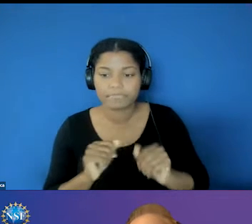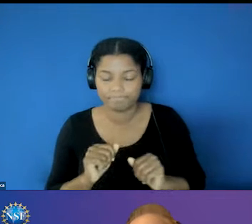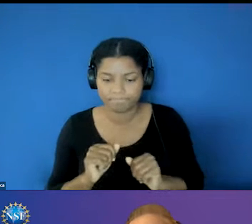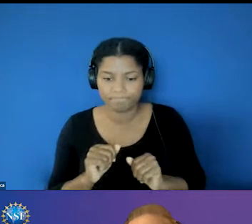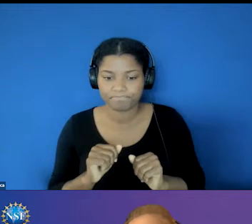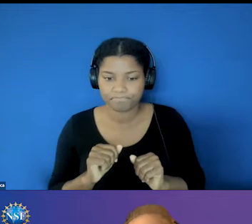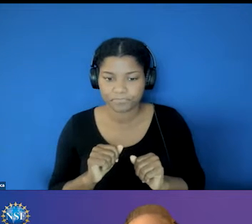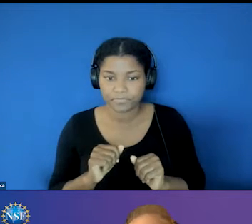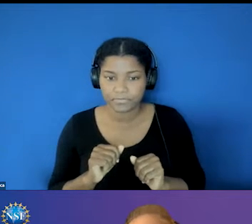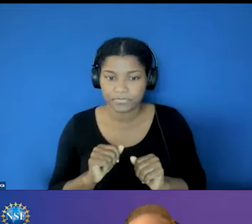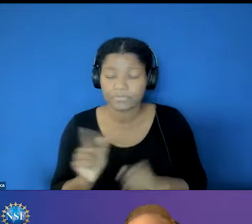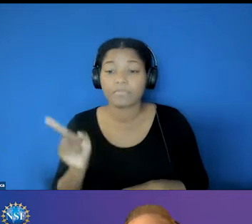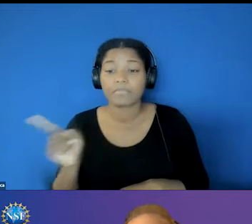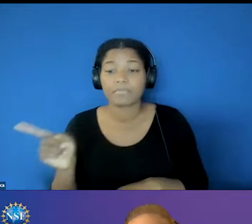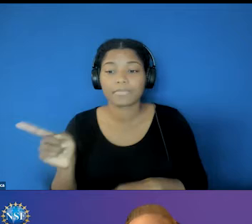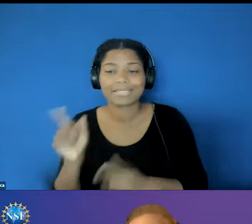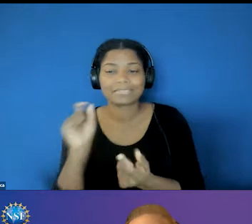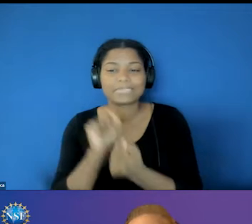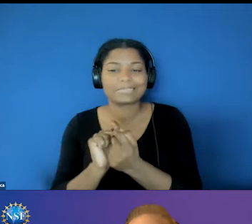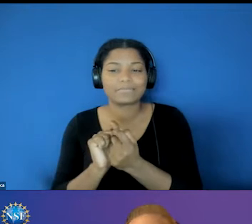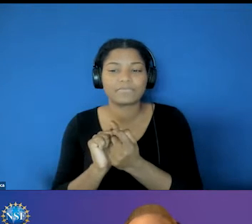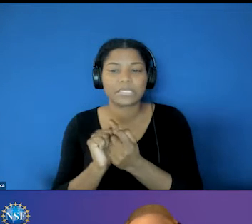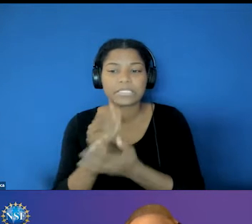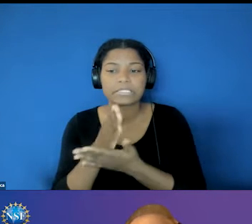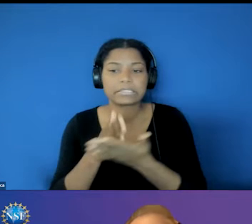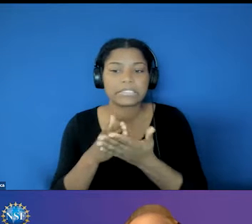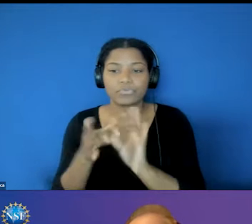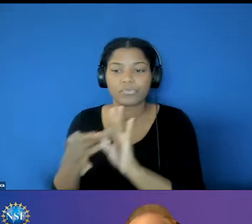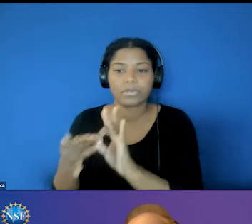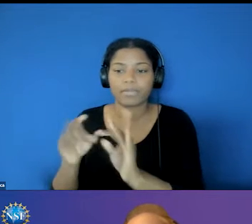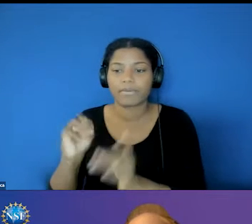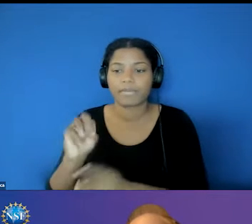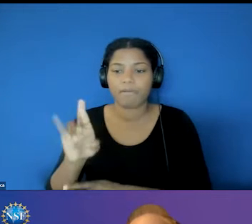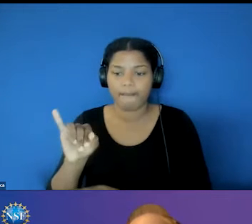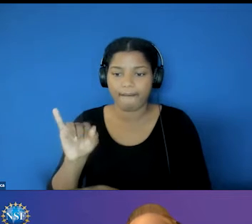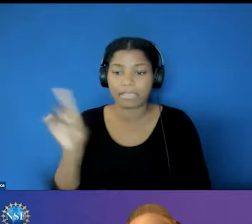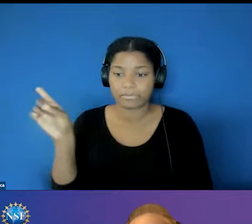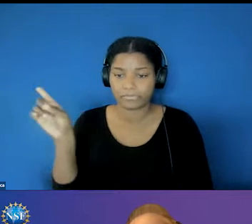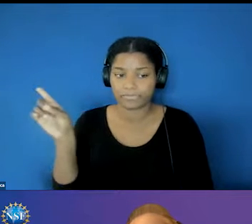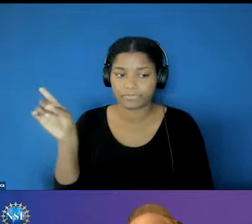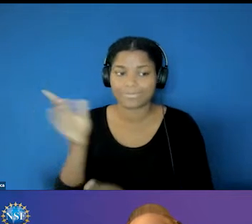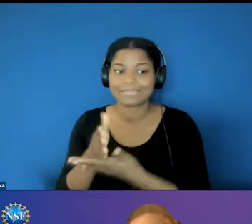in particular the sections relevant to MRI are listed here, section 10318,